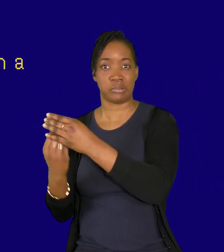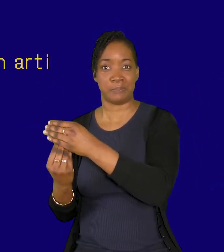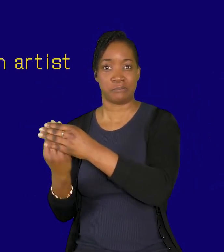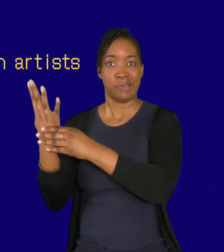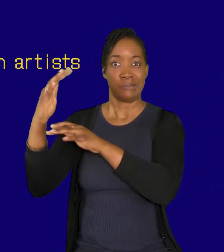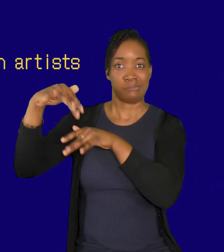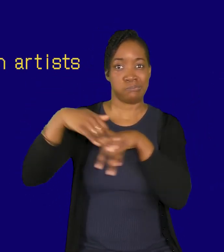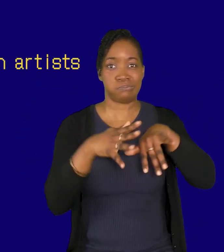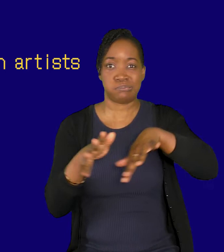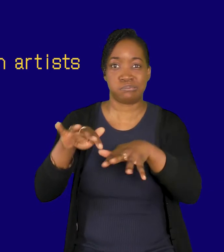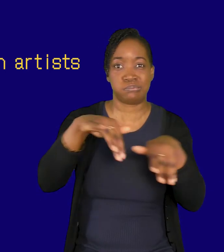A haunting.